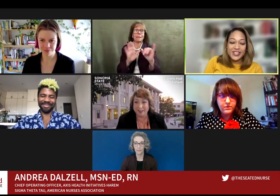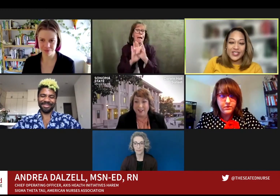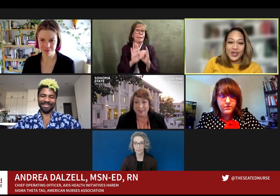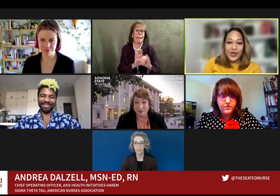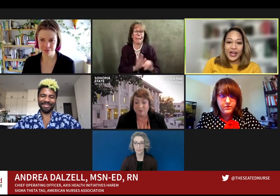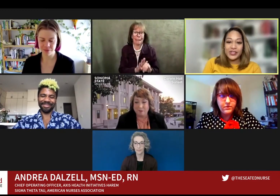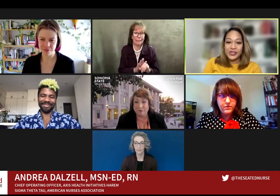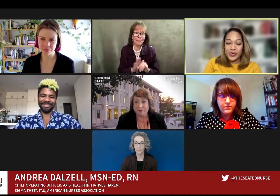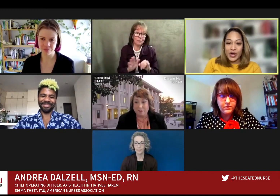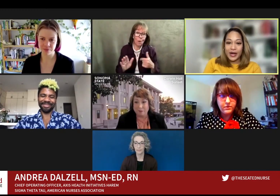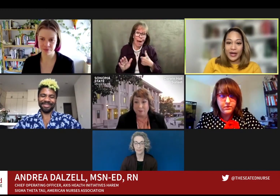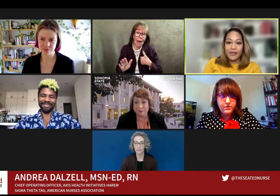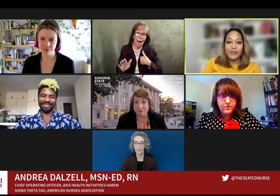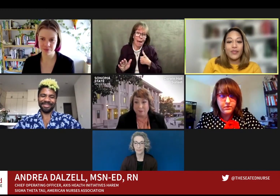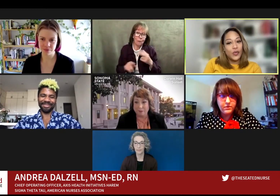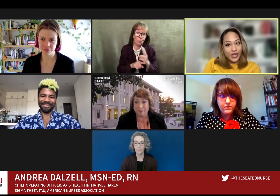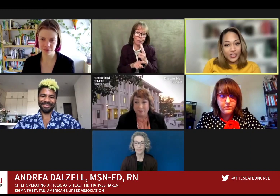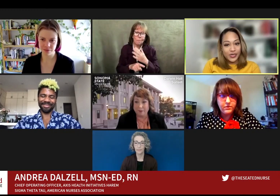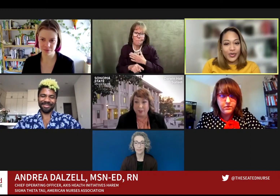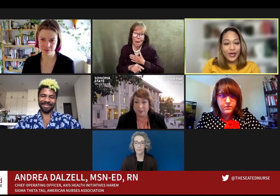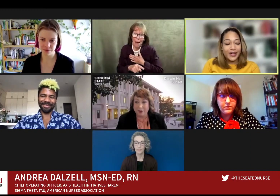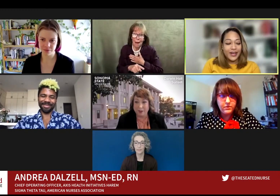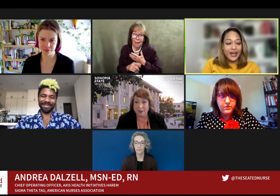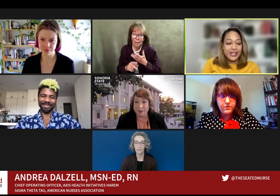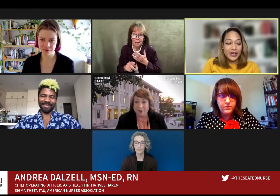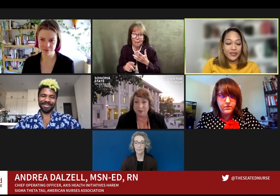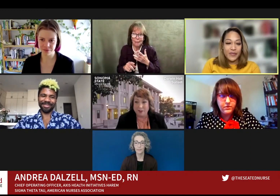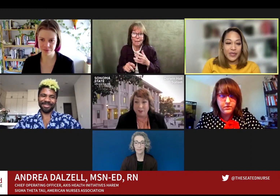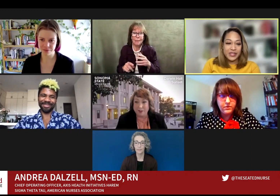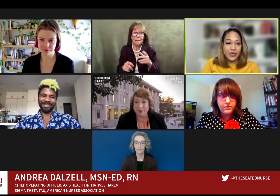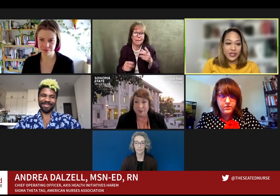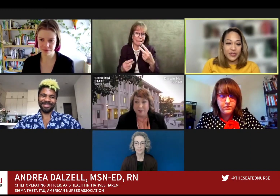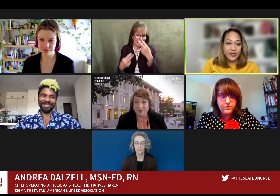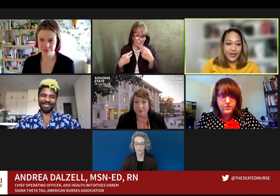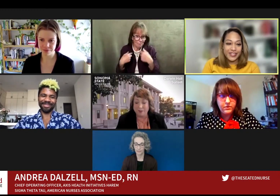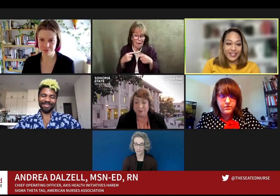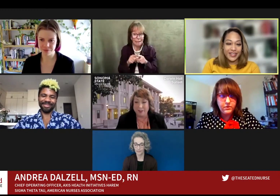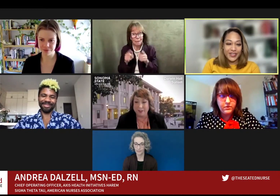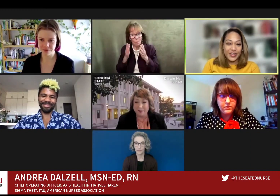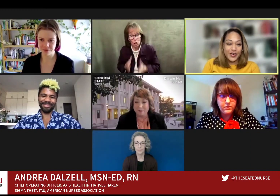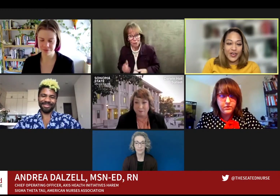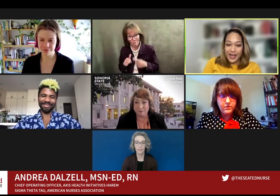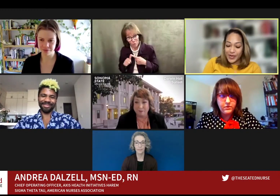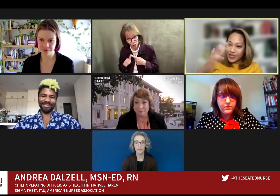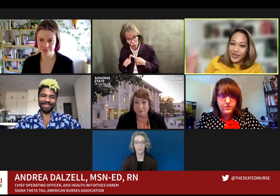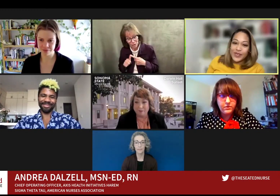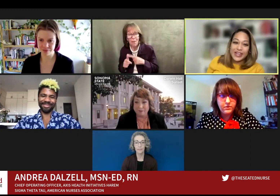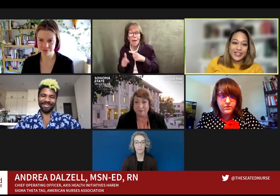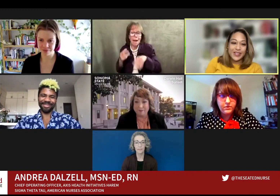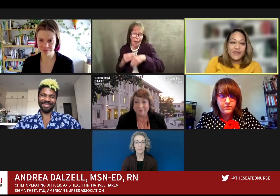So I do hope that you identify me as a person first, and then you can go ahead with all the rest of them, that I'm a woman,